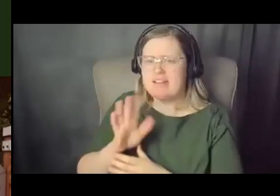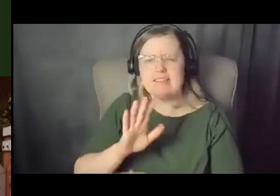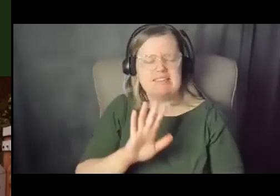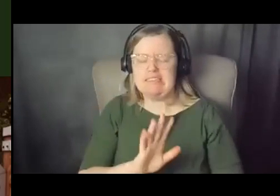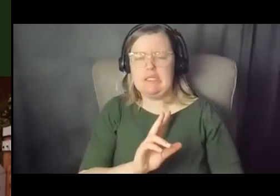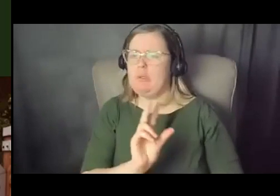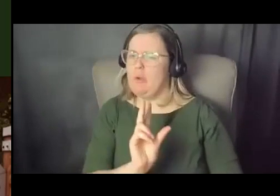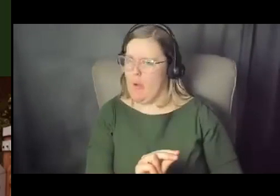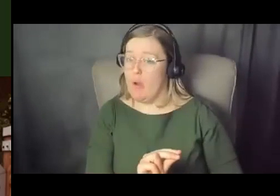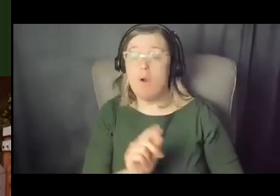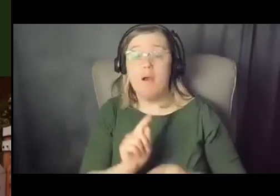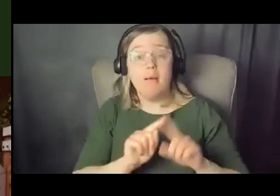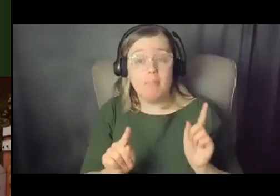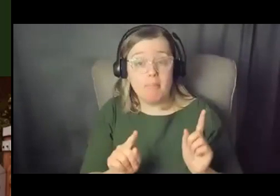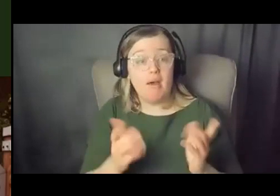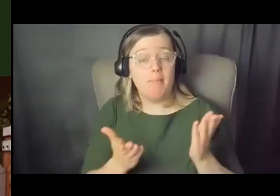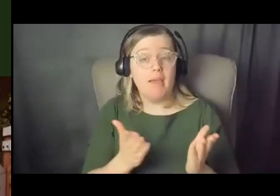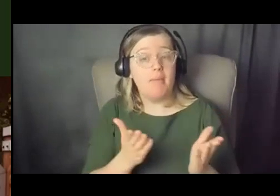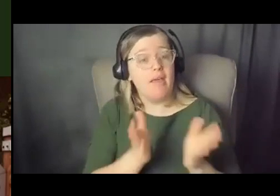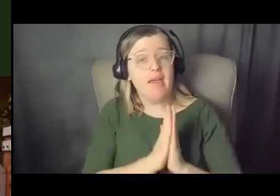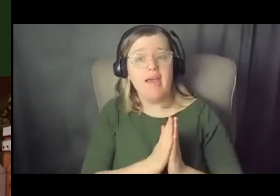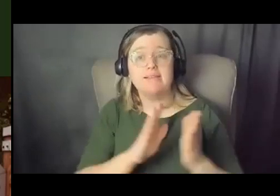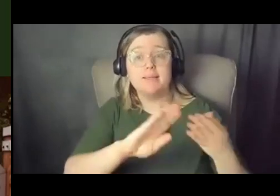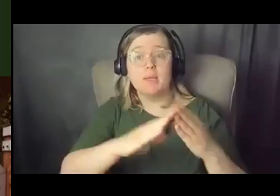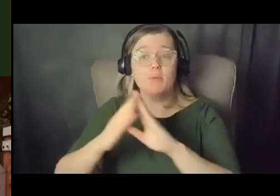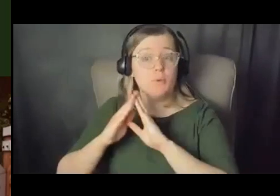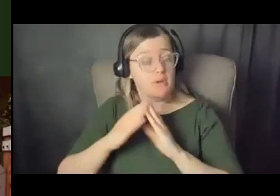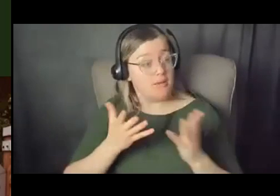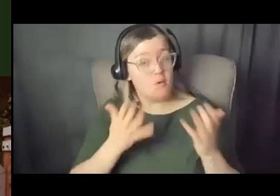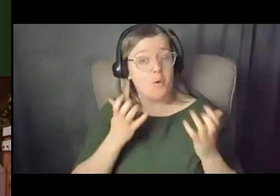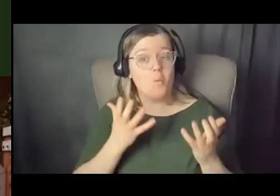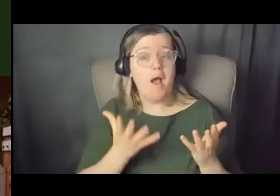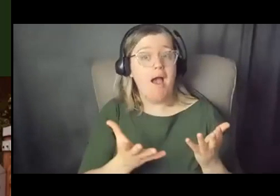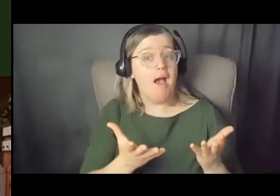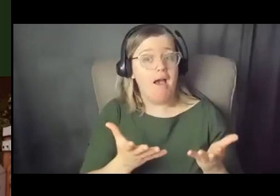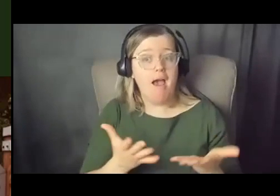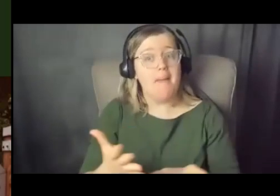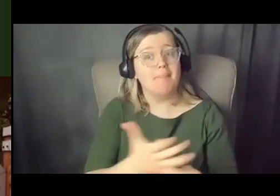community plant salvages, so people can take them home, that would be great.